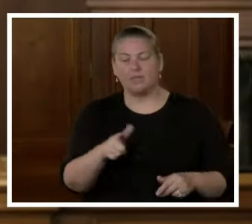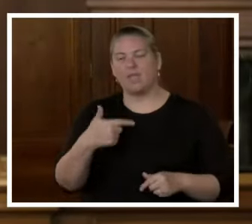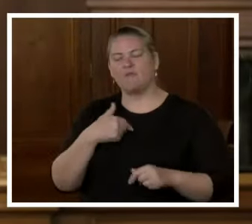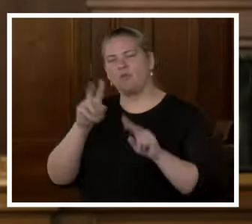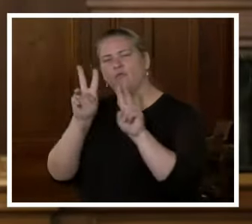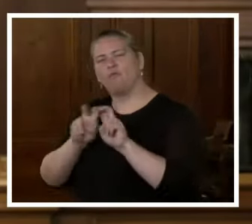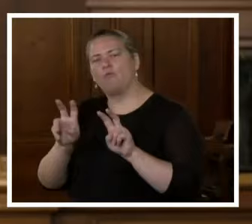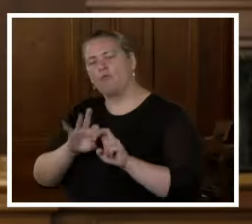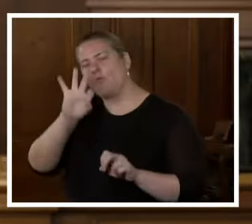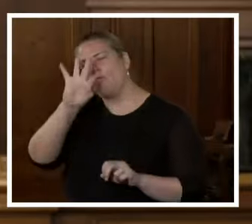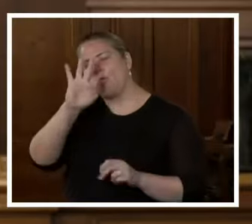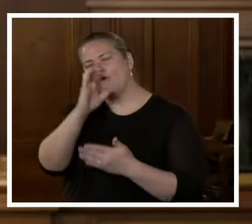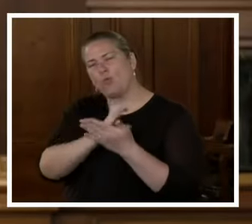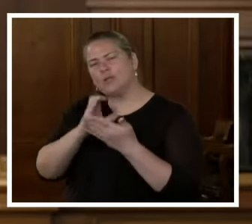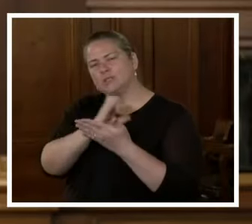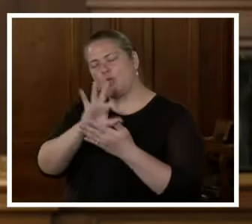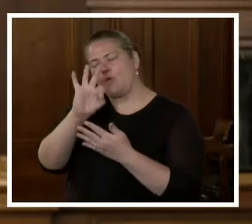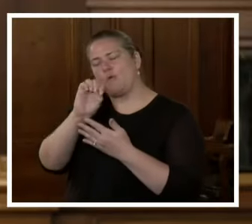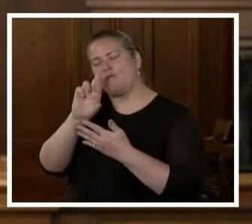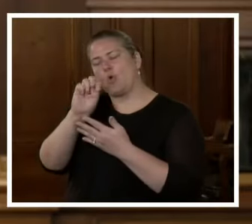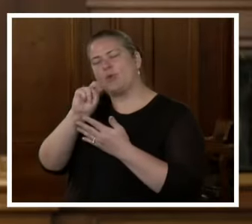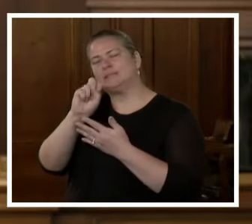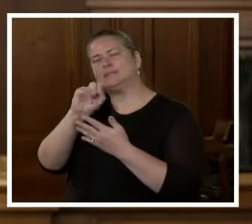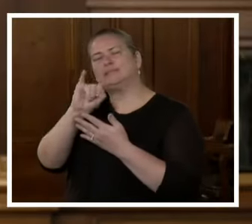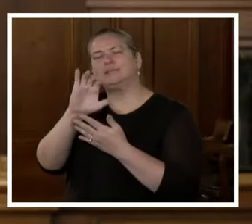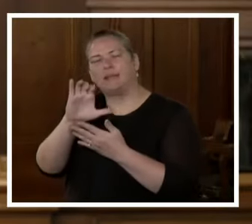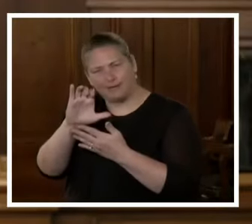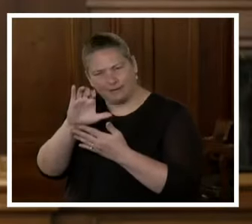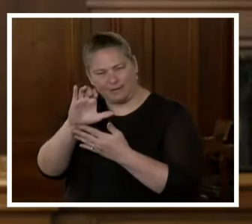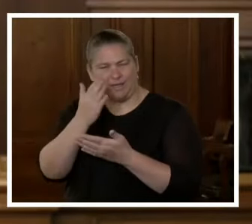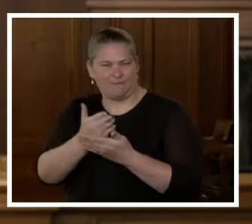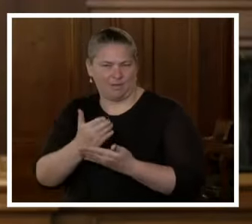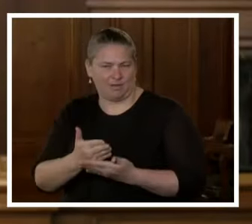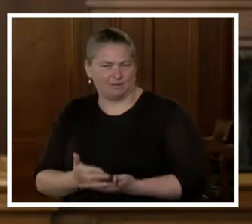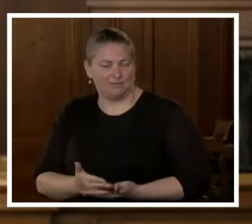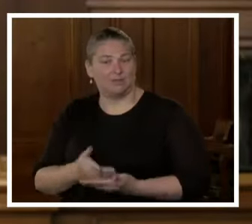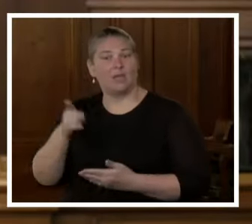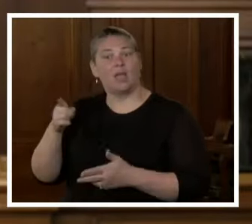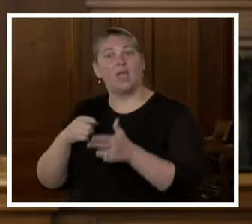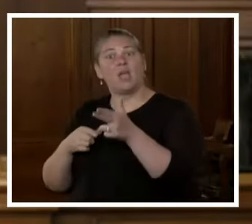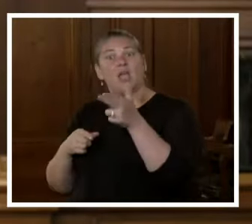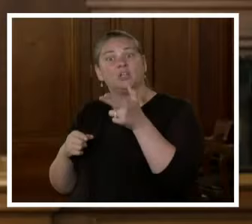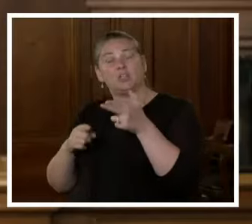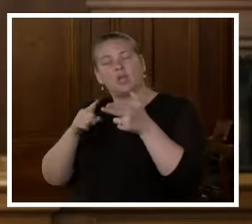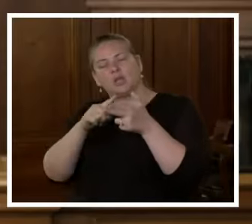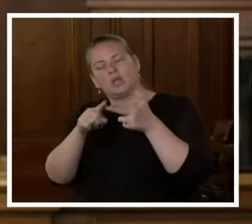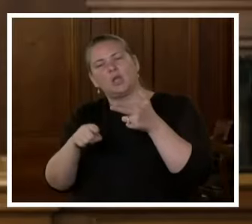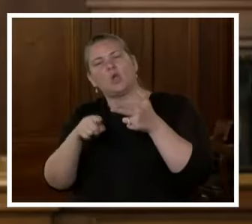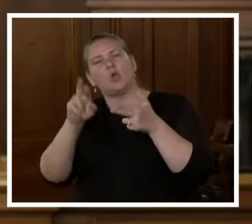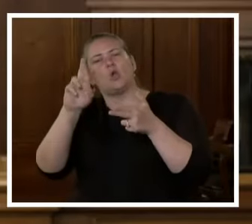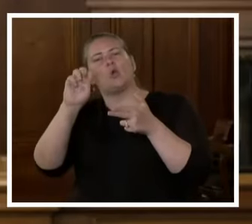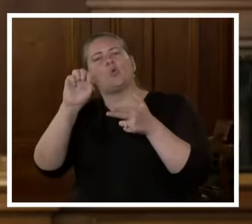WE HOPE THAT BY MONDAY WE'LL START TO GET IN THE FIRST RESULTS FROM THE GUNSHOT RESIDUE